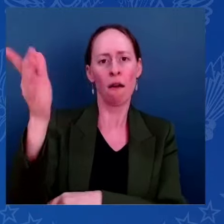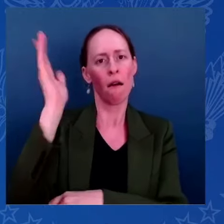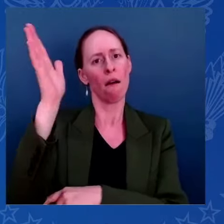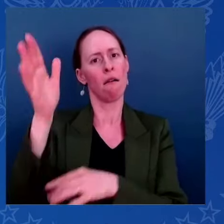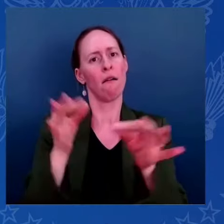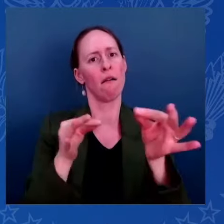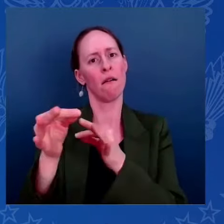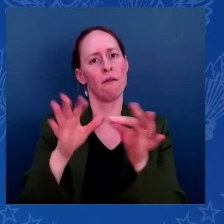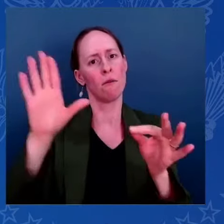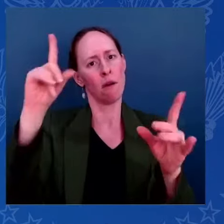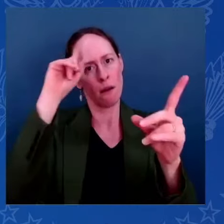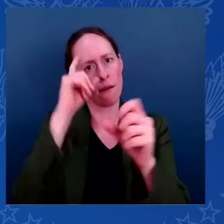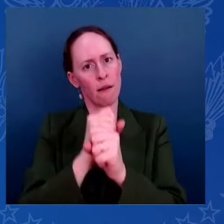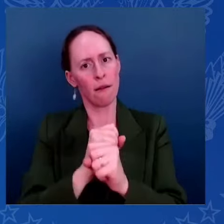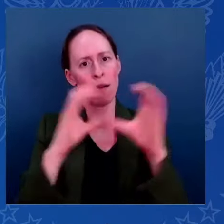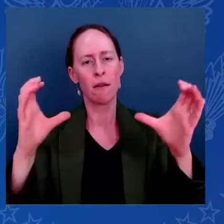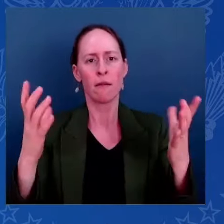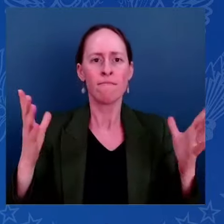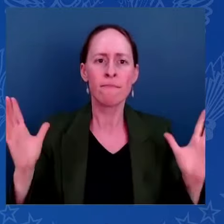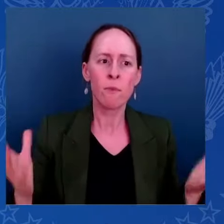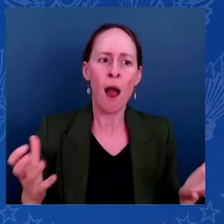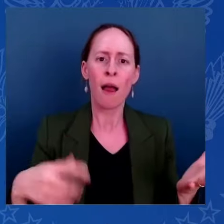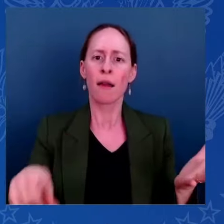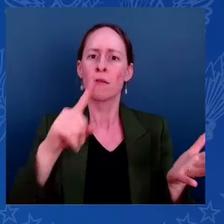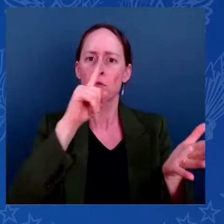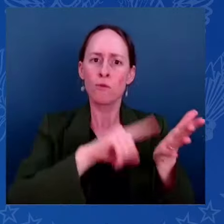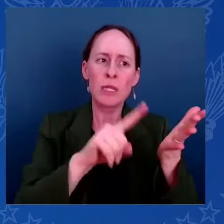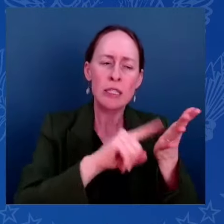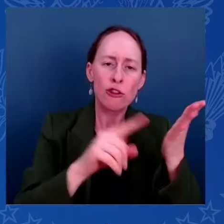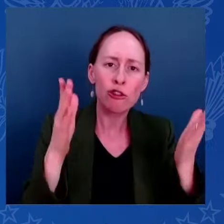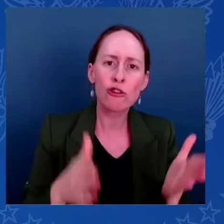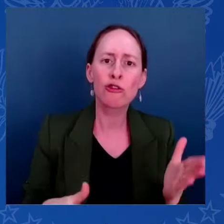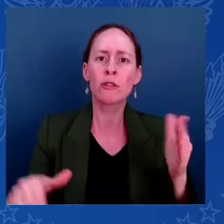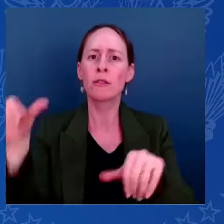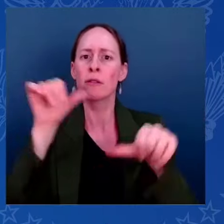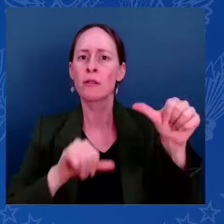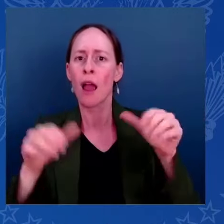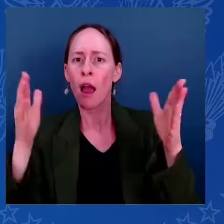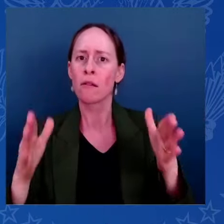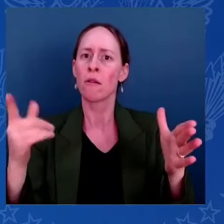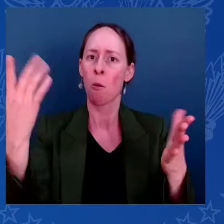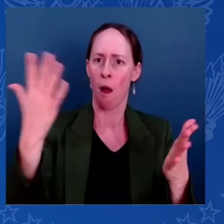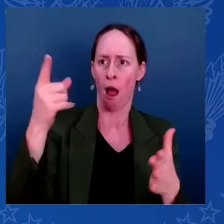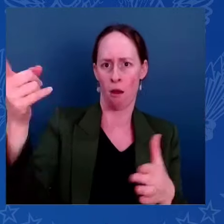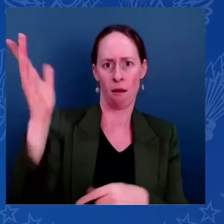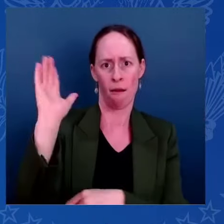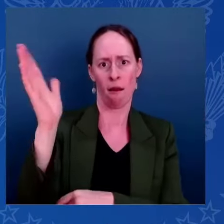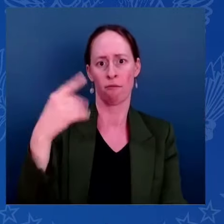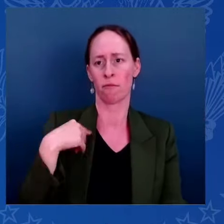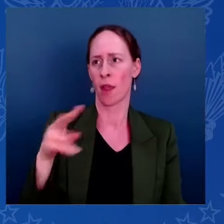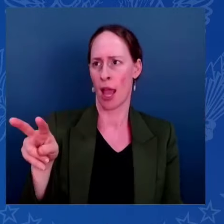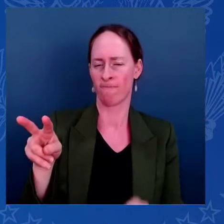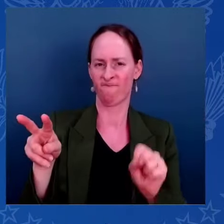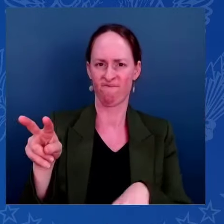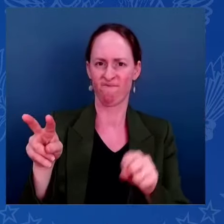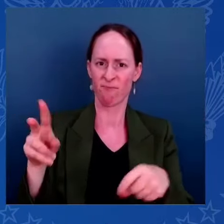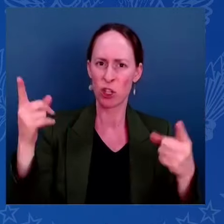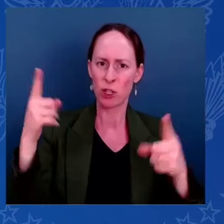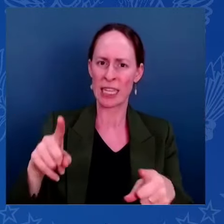You talked about the need to realign the incentives for how we approach this fight, about how we should be working together, not against one another.